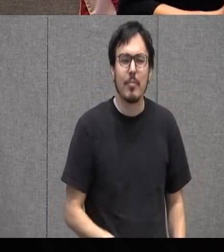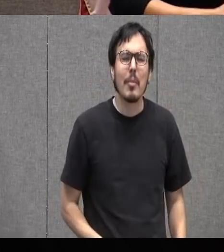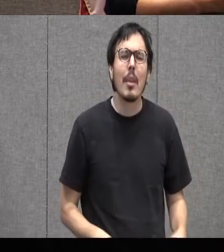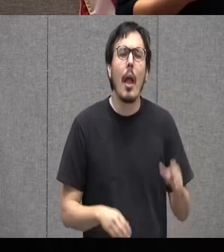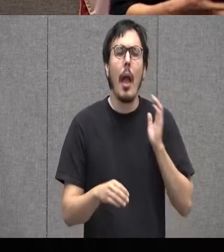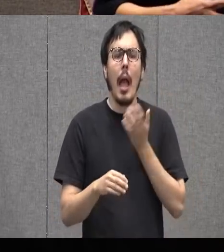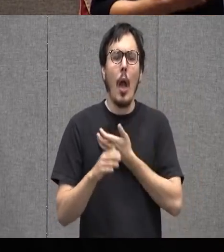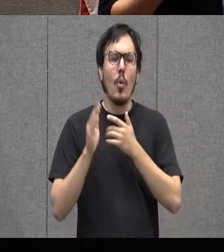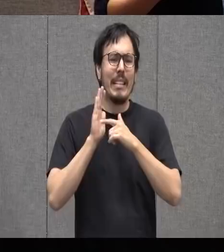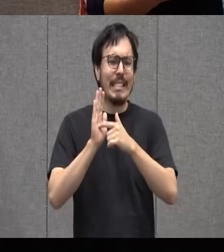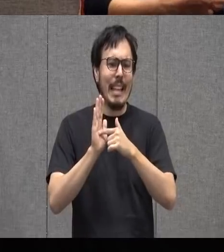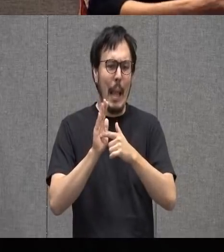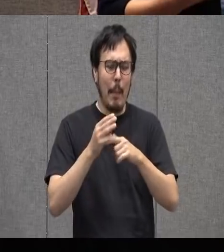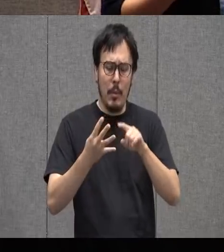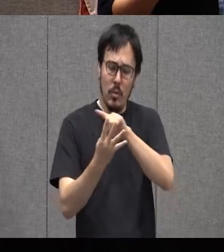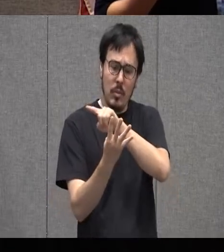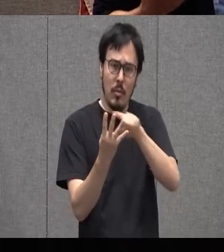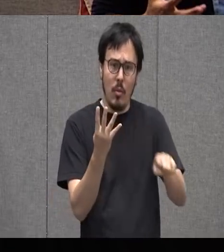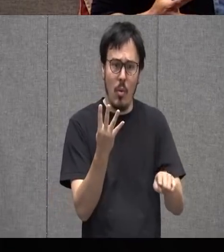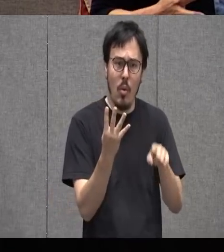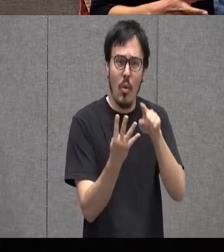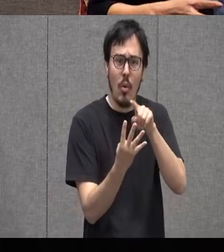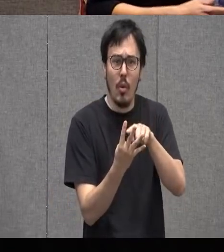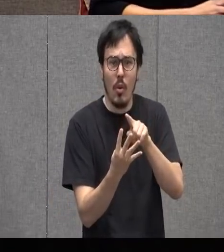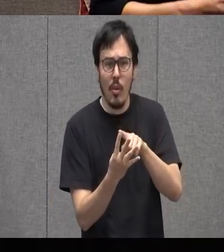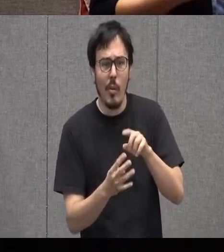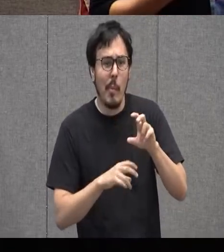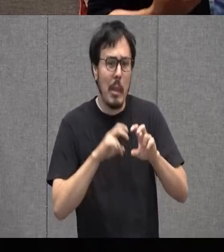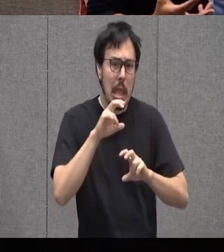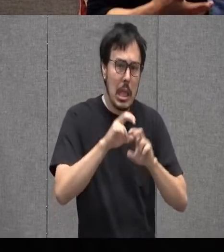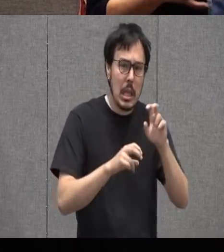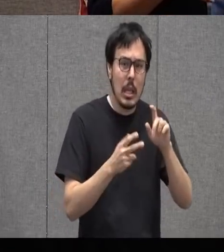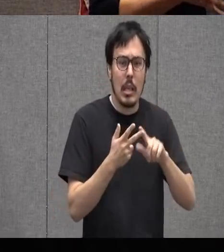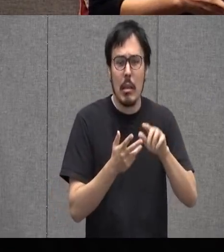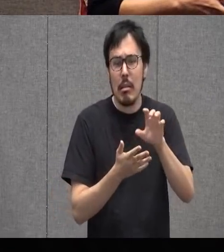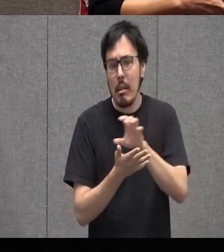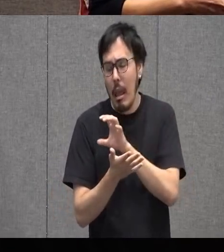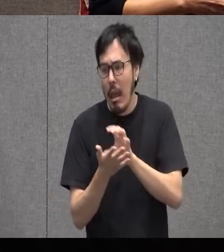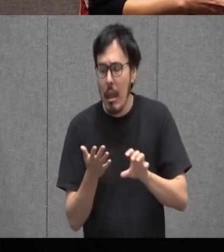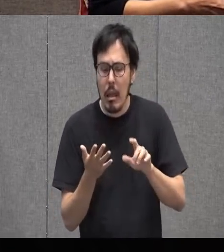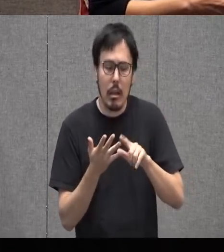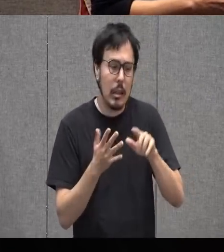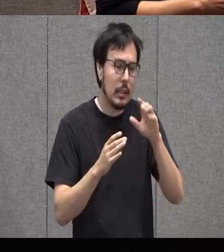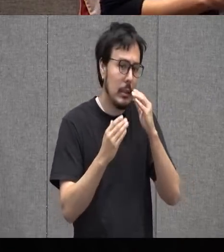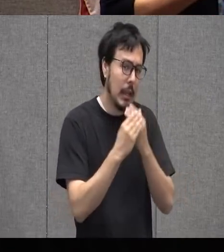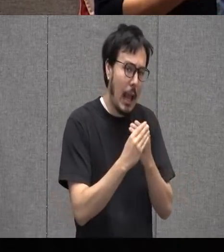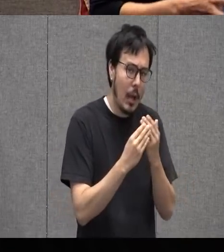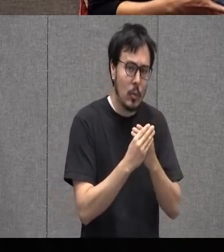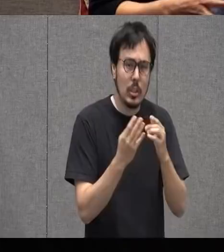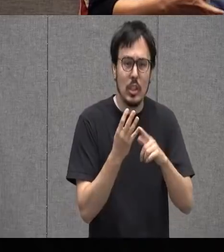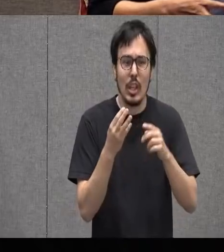What are all the substances, the parts that we're putting together? And then what's happening